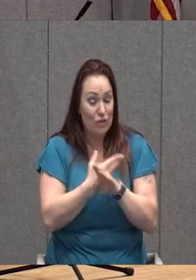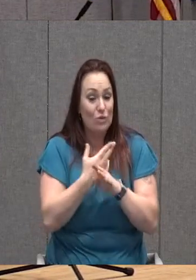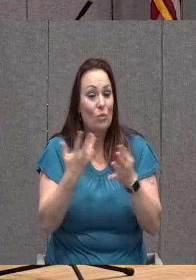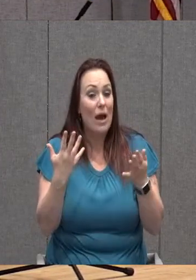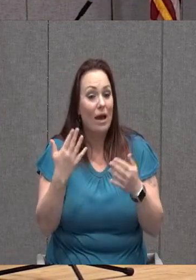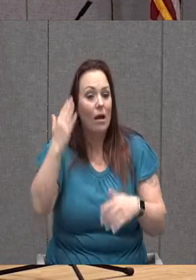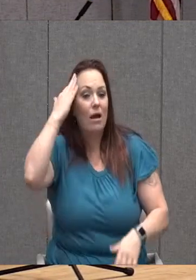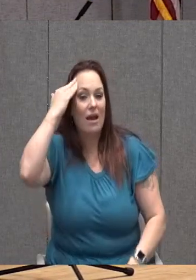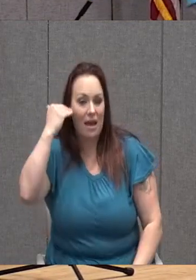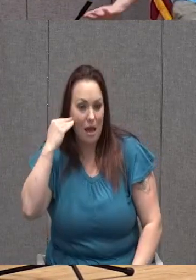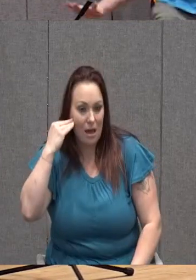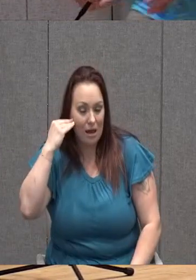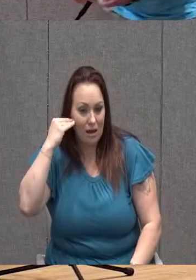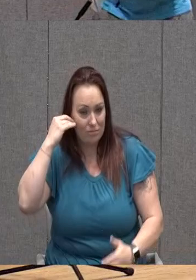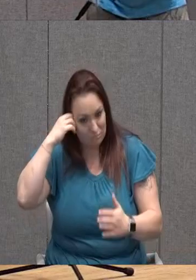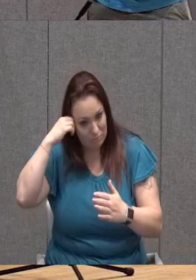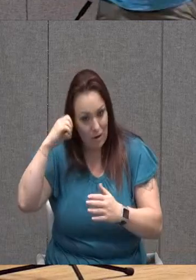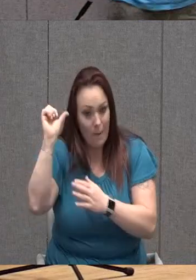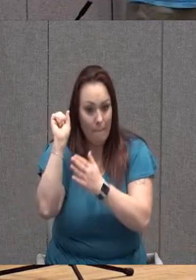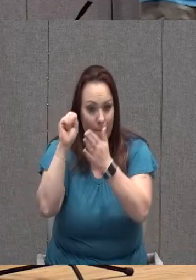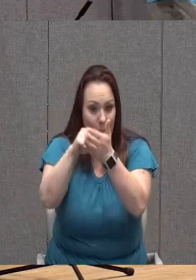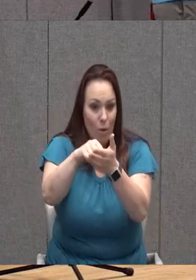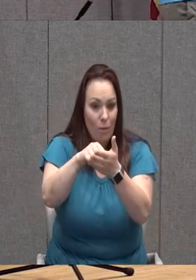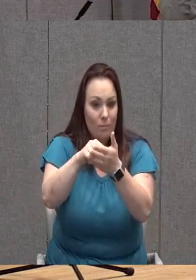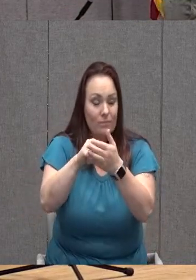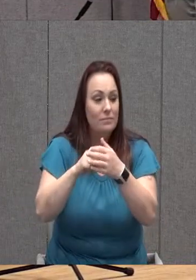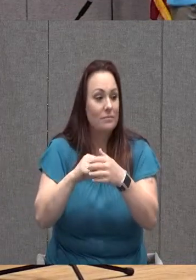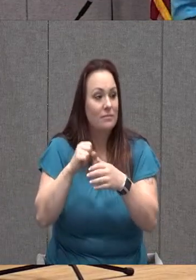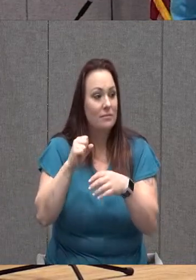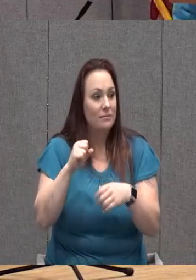their head to strike the ball, okay?